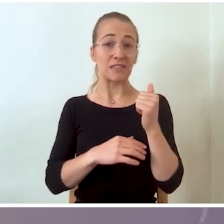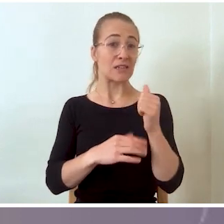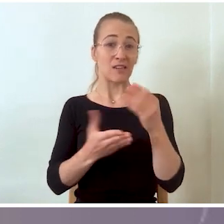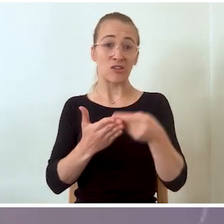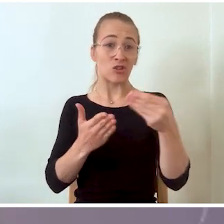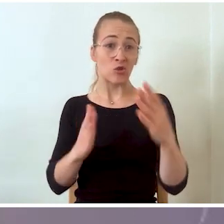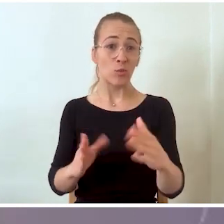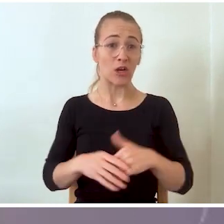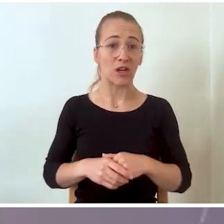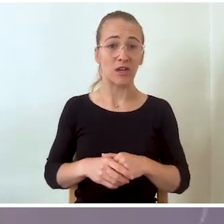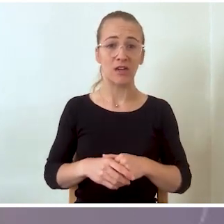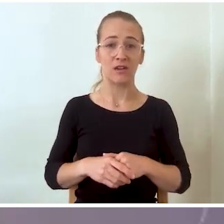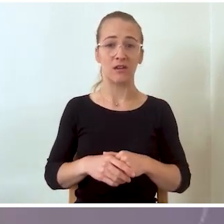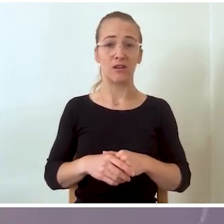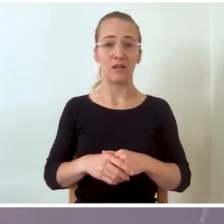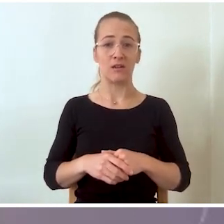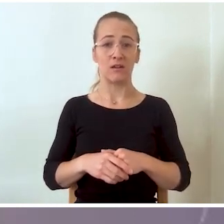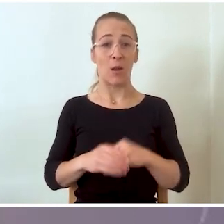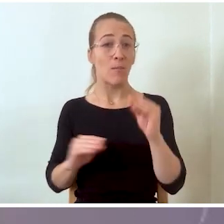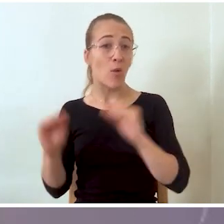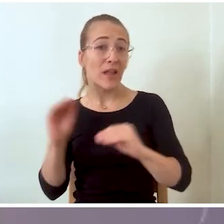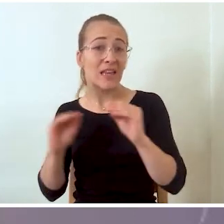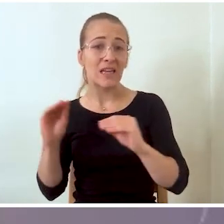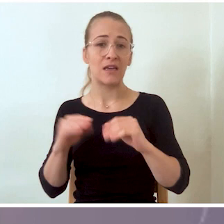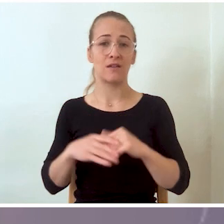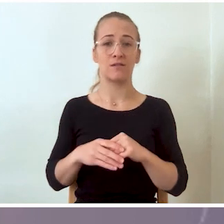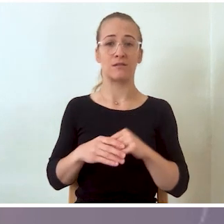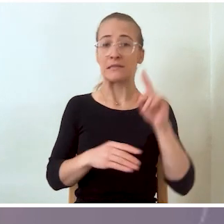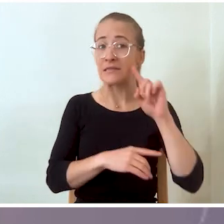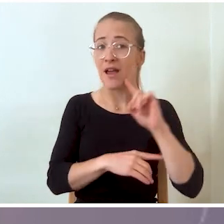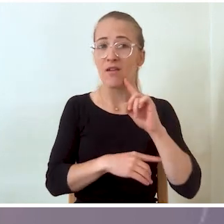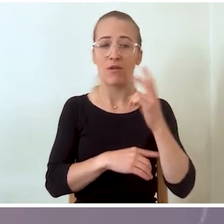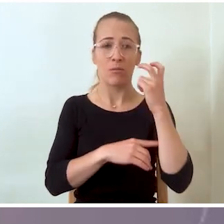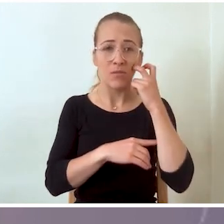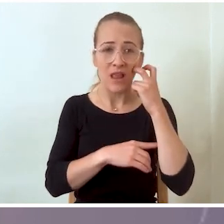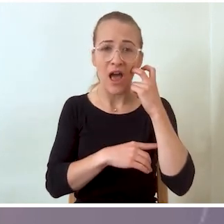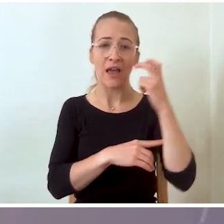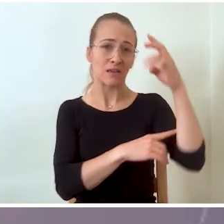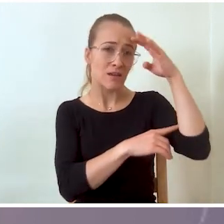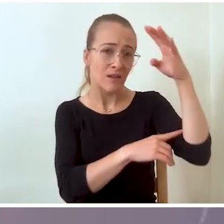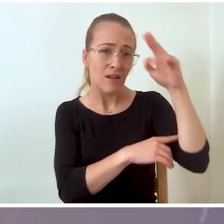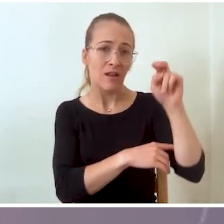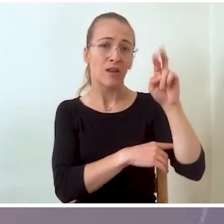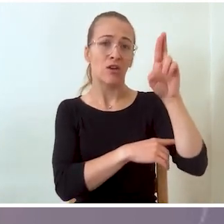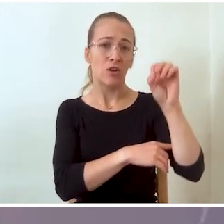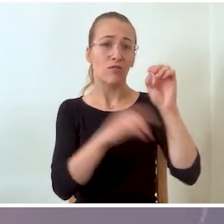were mobility, deaf, blind, neurodiverse, if you knew that your best whatever,